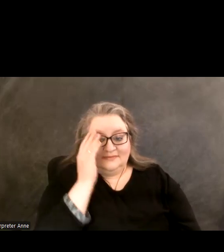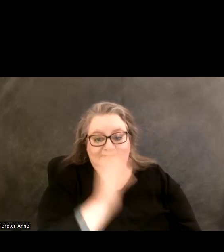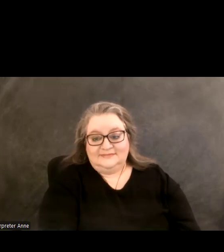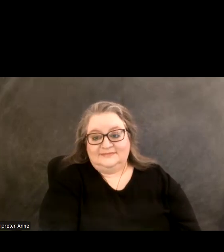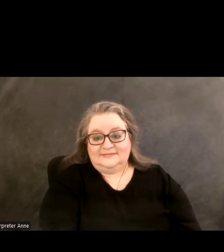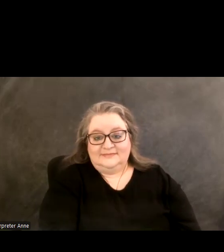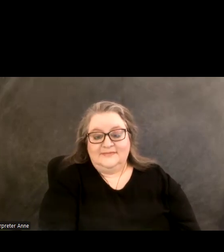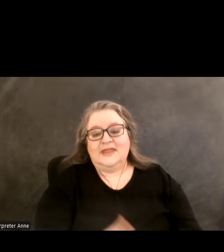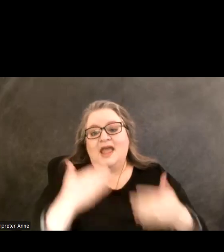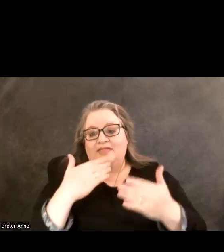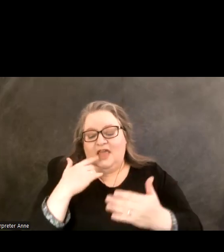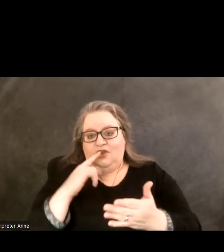And thank you for that question. That was really good.